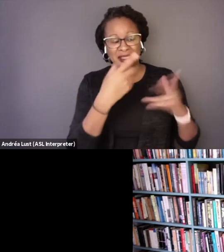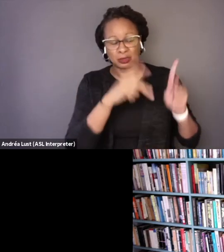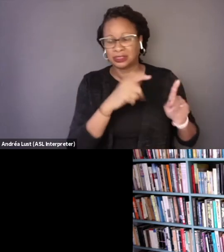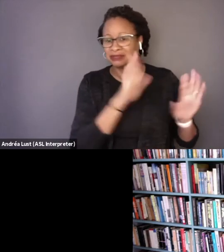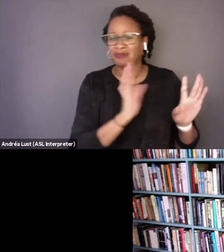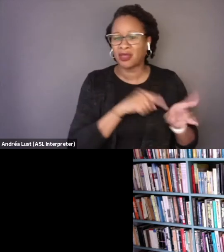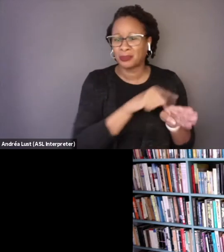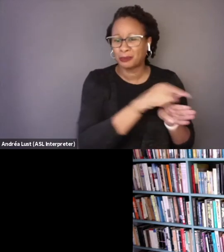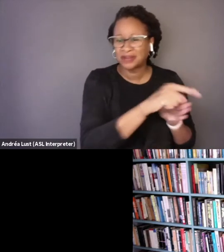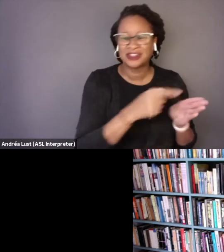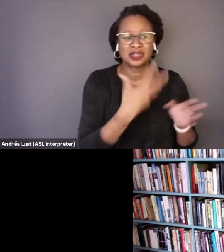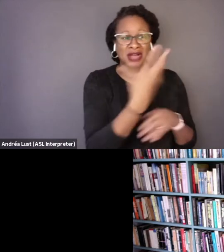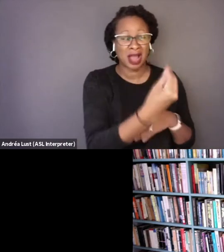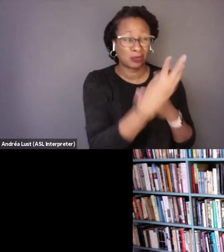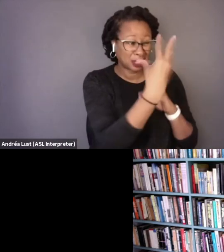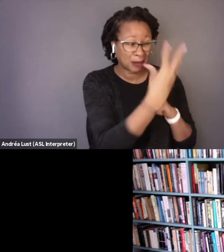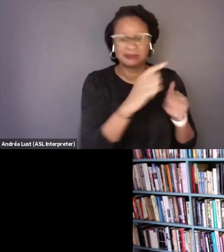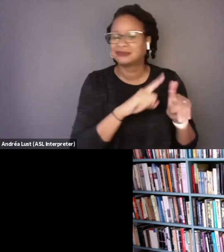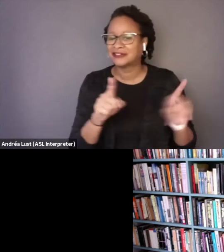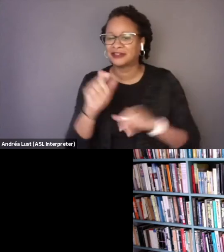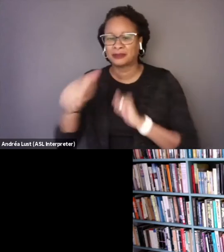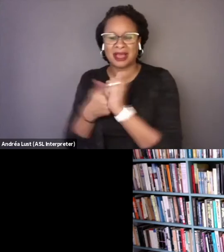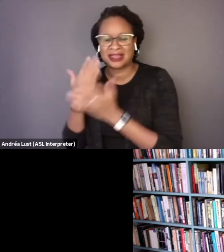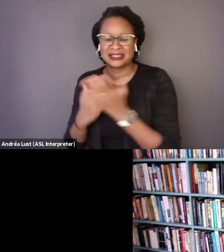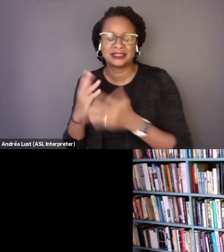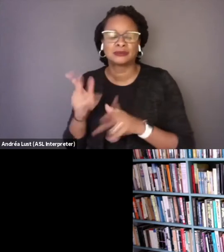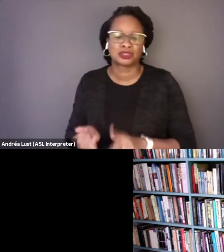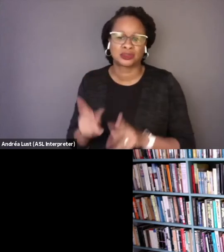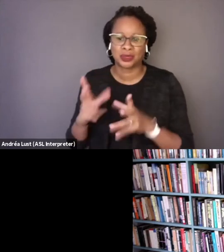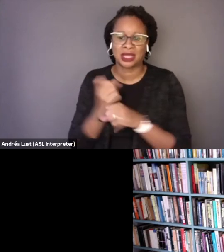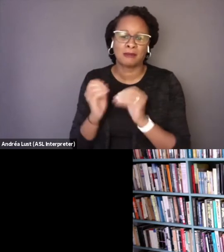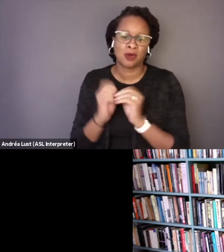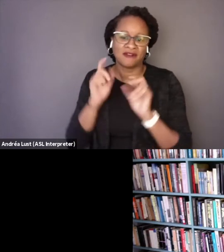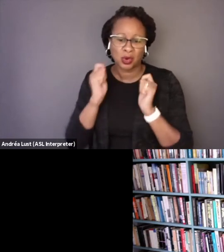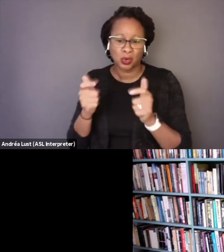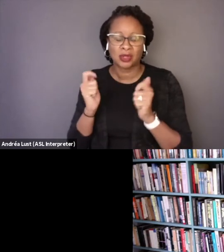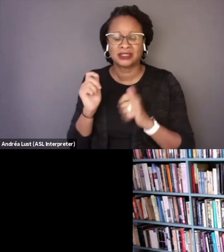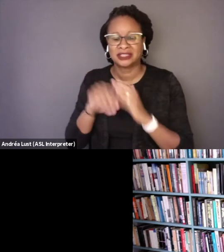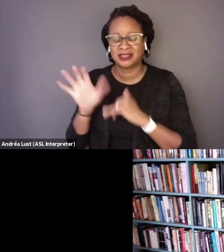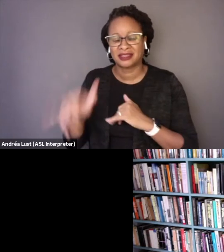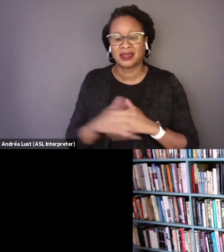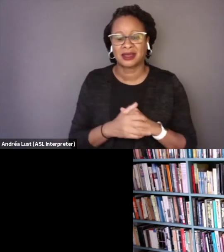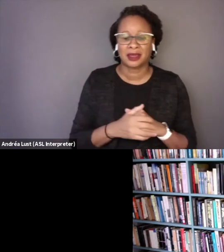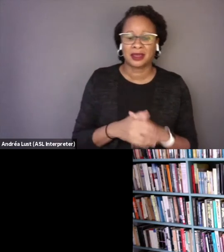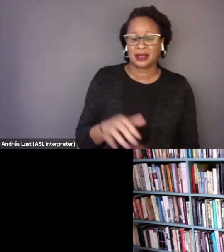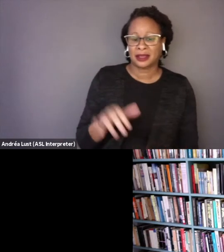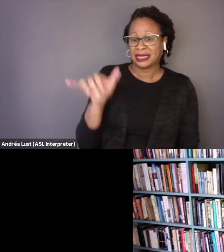the psychology of the guy. Yeah, it was a similar approach I did with my film about Nina Simone,